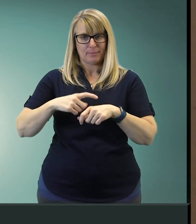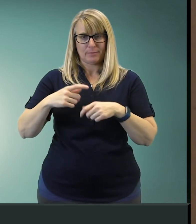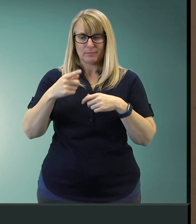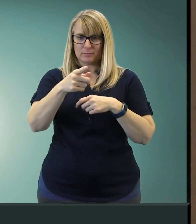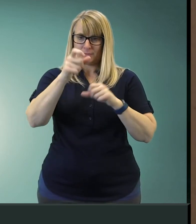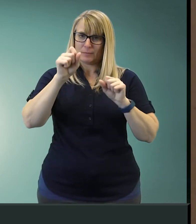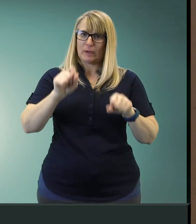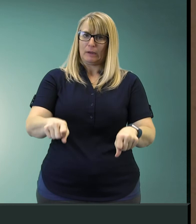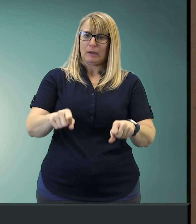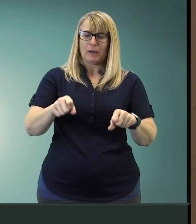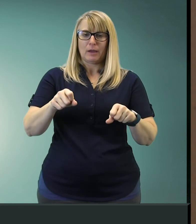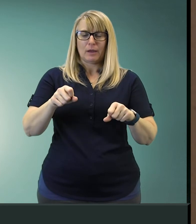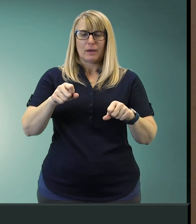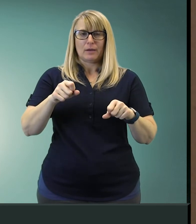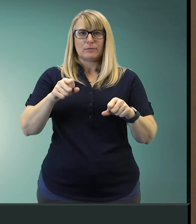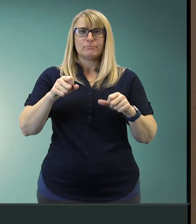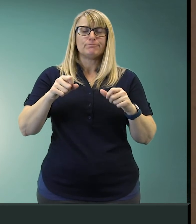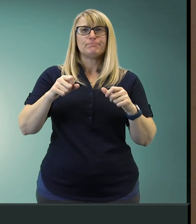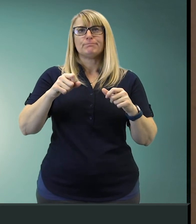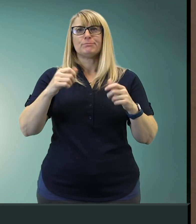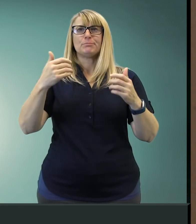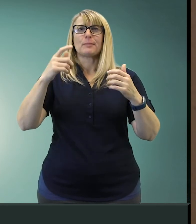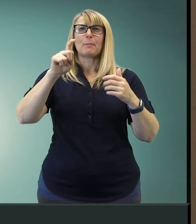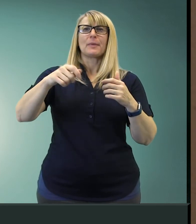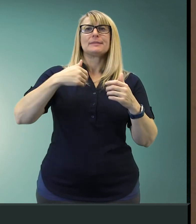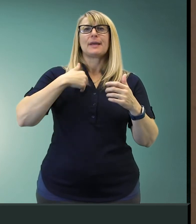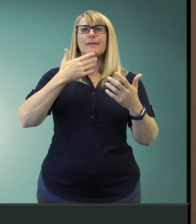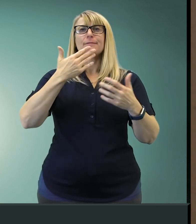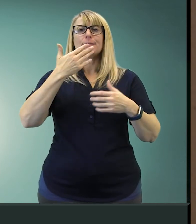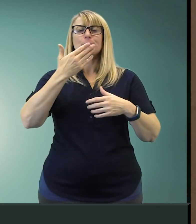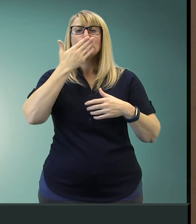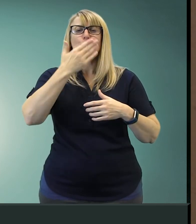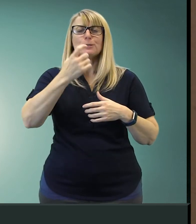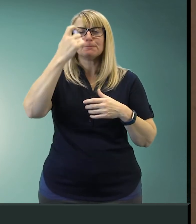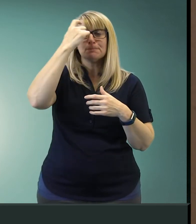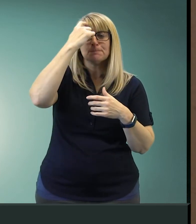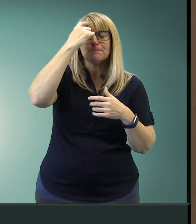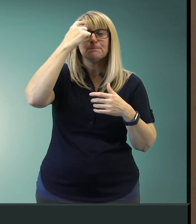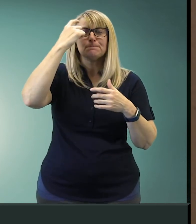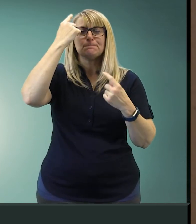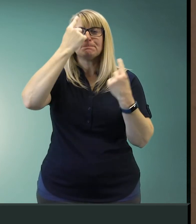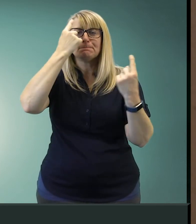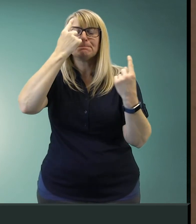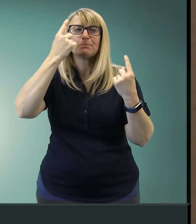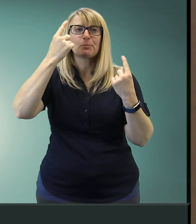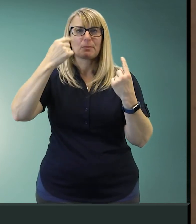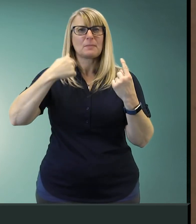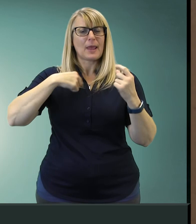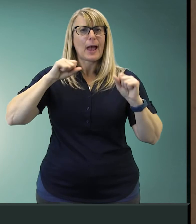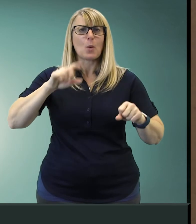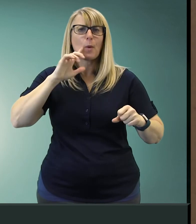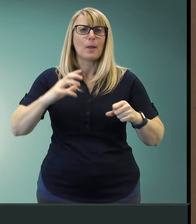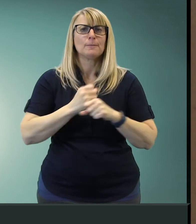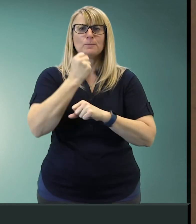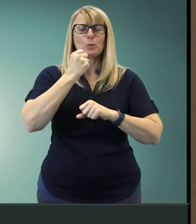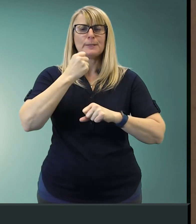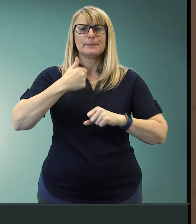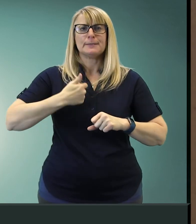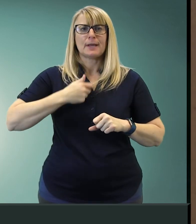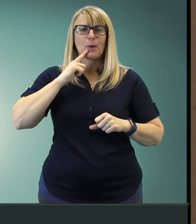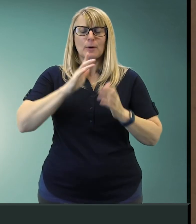you have to be able to, first of all, come in with a mentality that, I will win, and you have to be motivated.